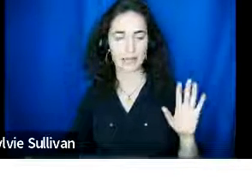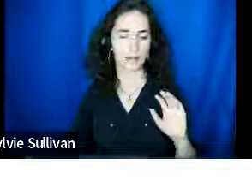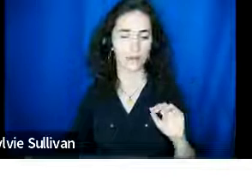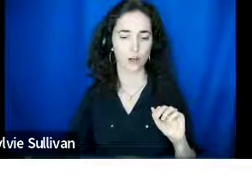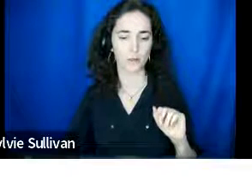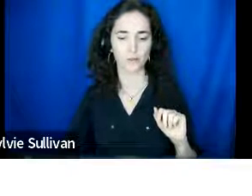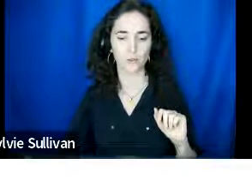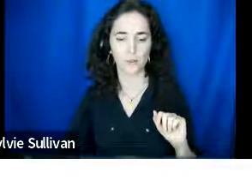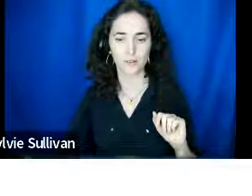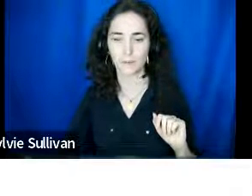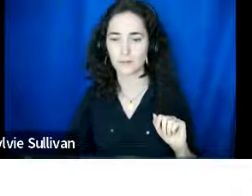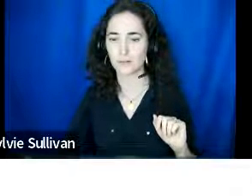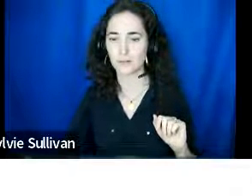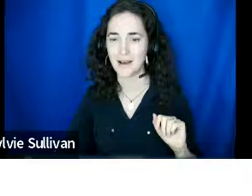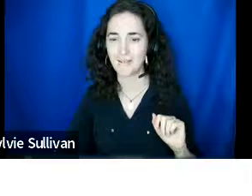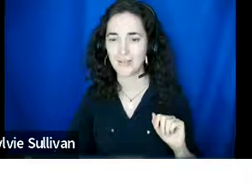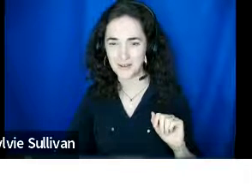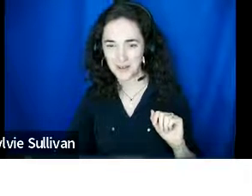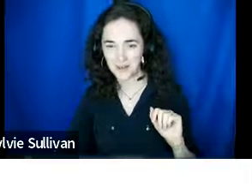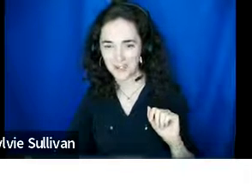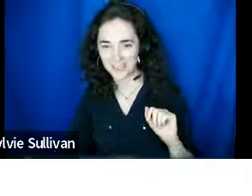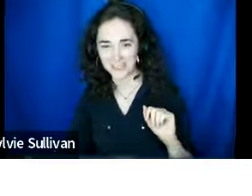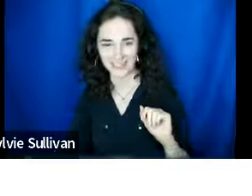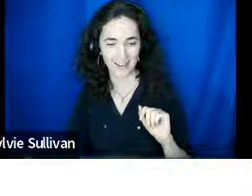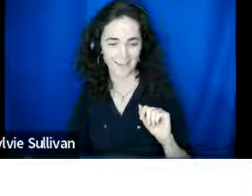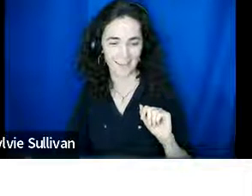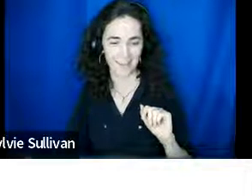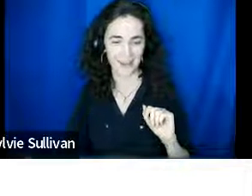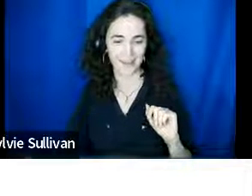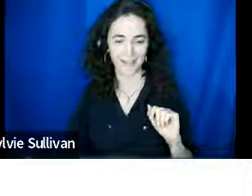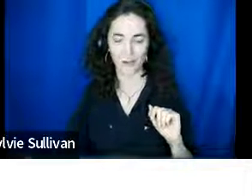I could talk about it for a long time, so gonna try to go through this a little bit quick.